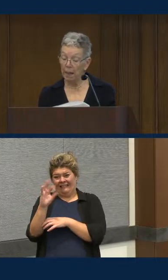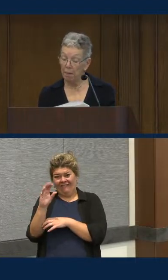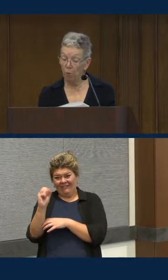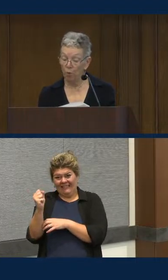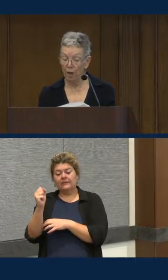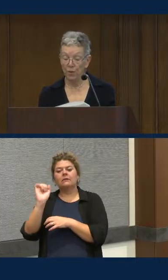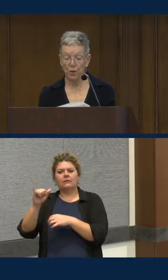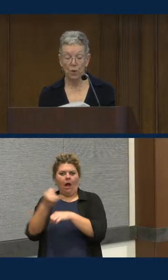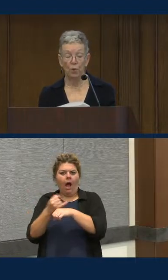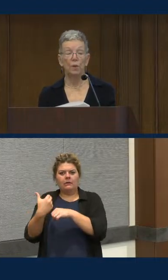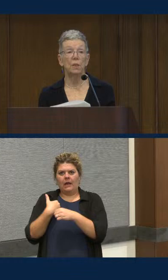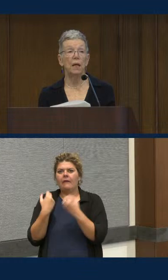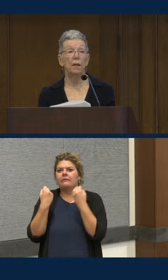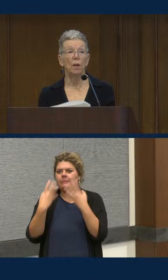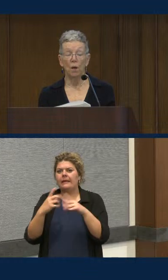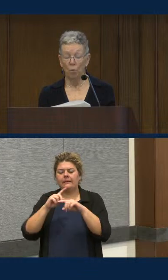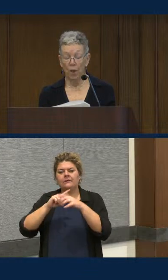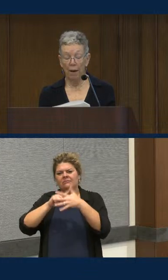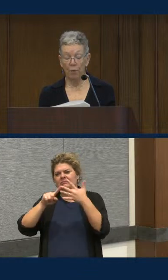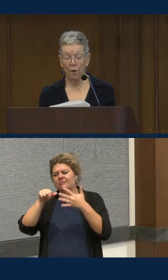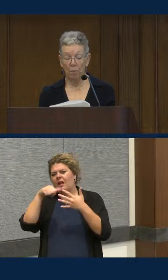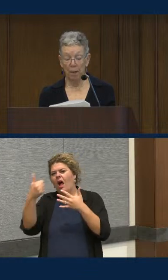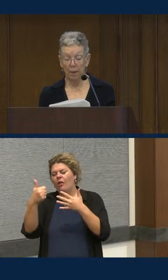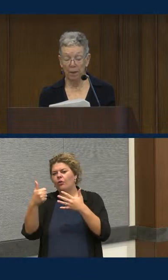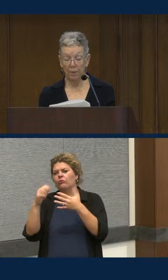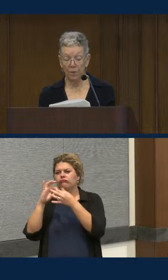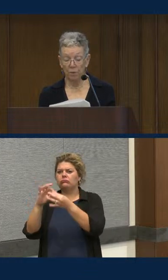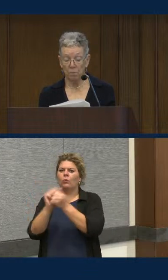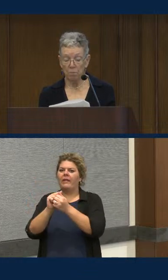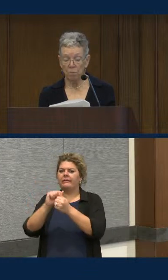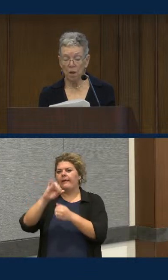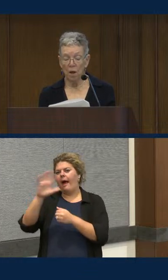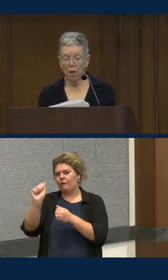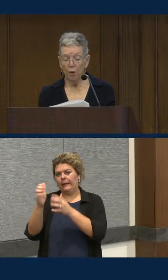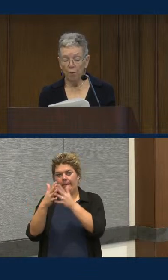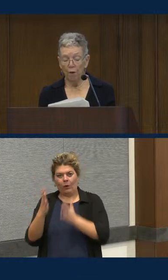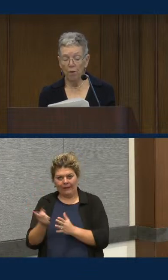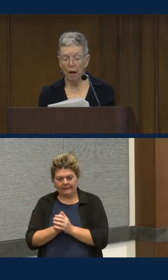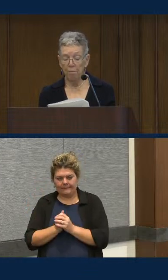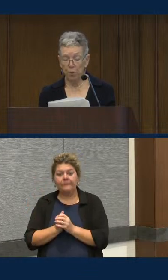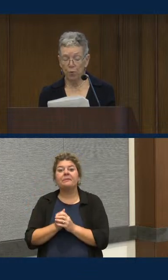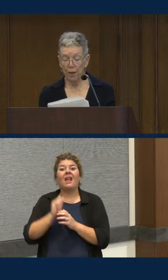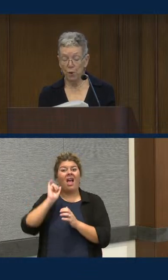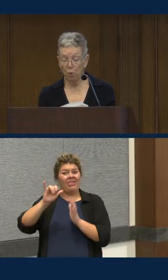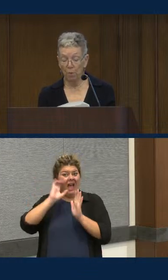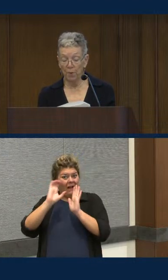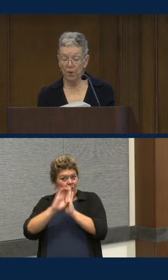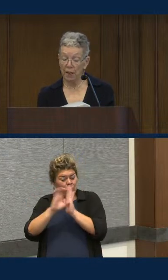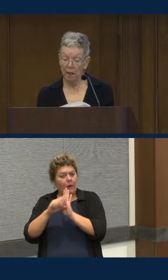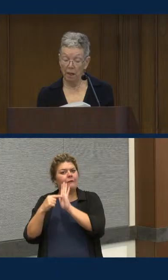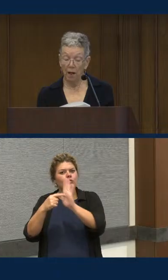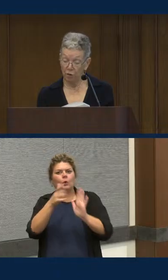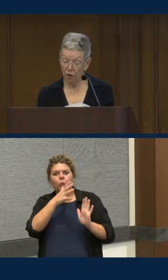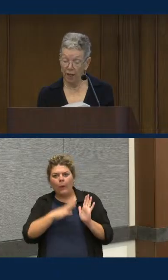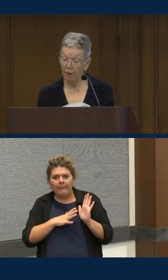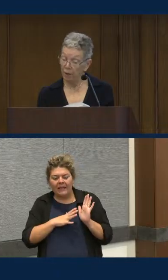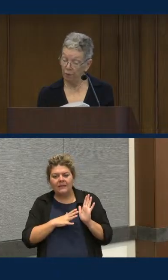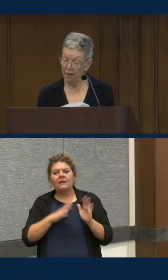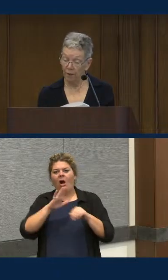with African Americans. The photograph portrays a woman sitting on a chair in a field.